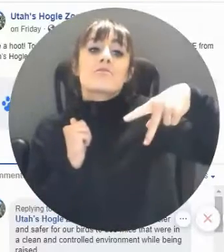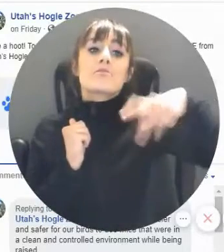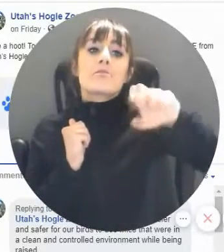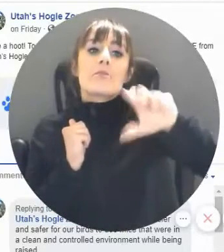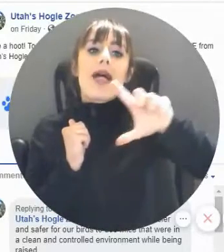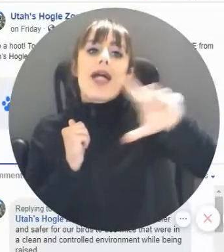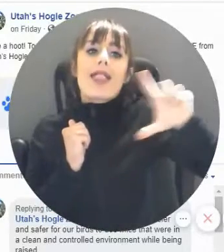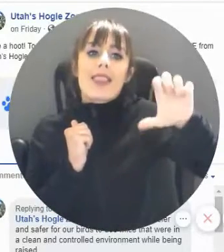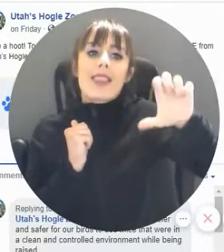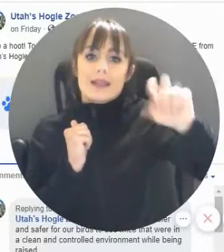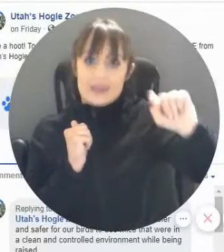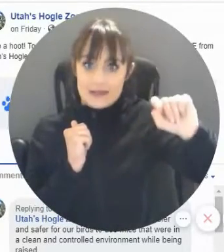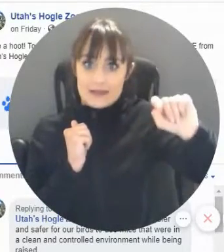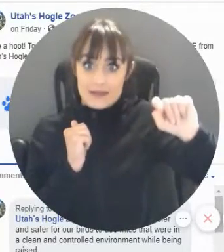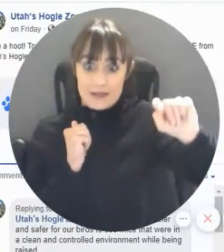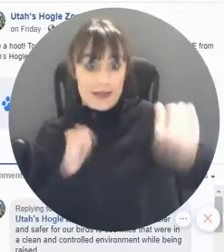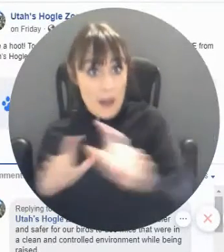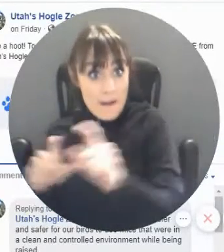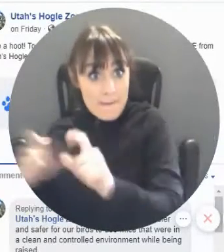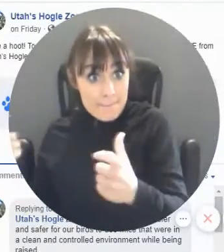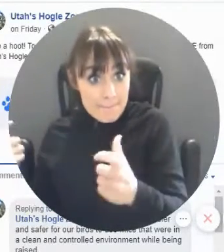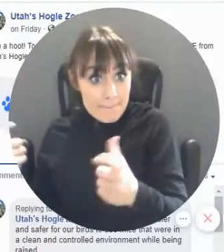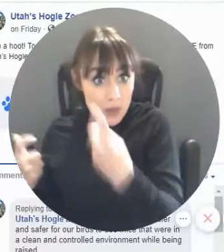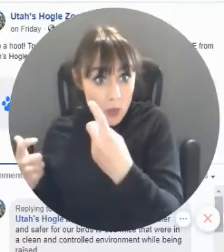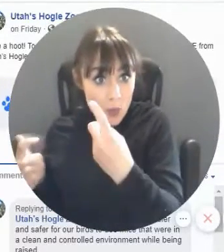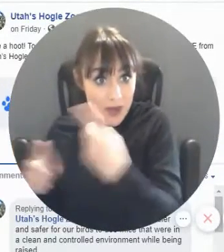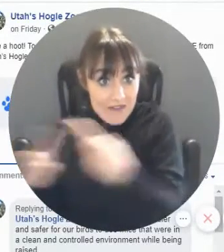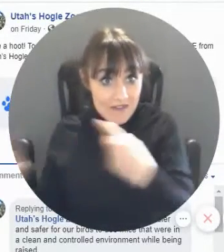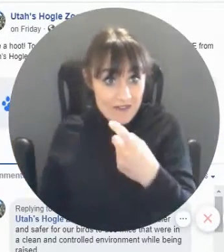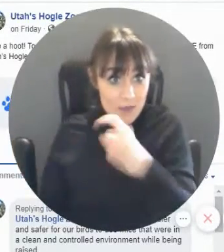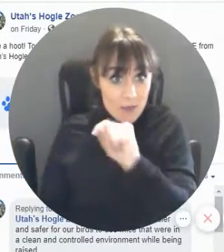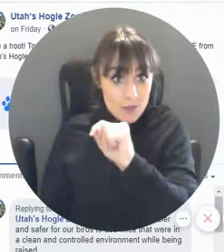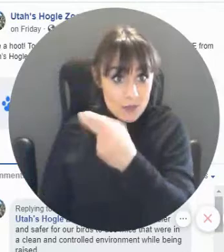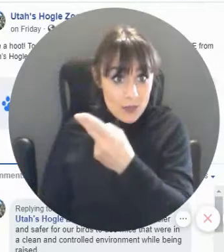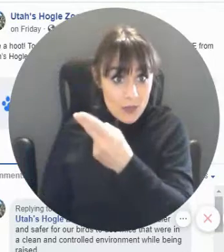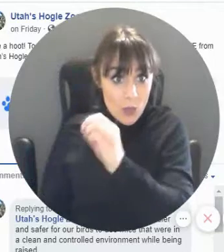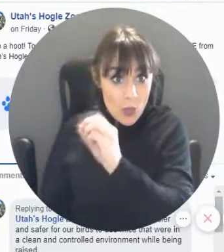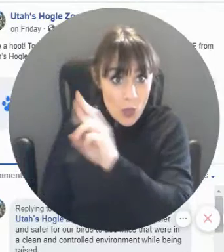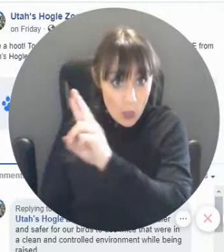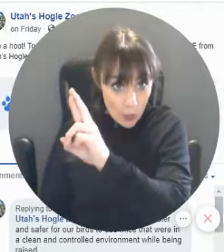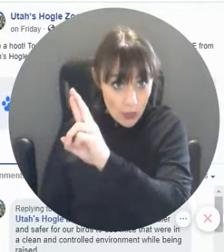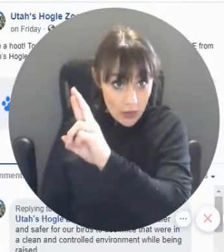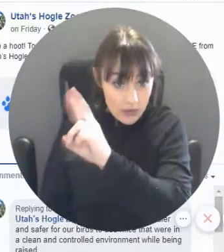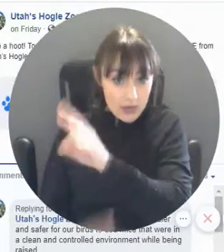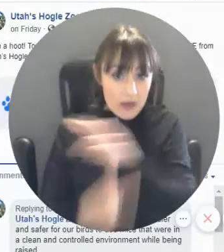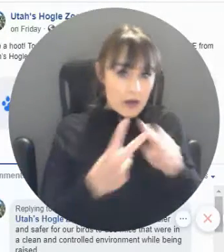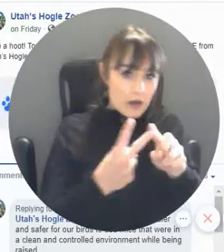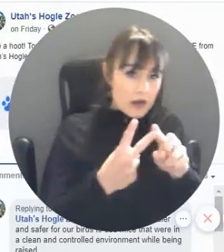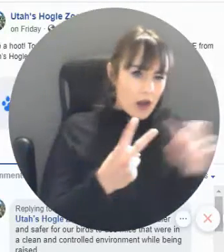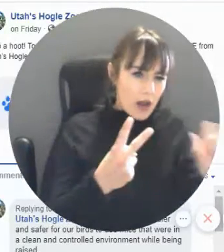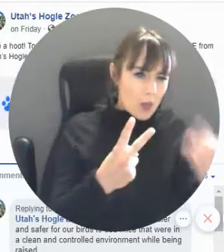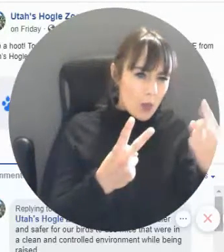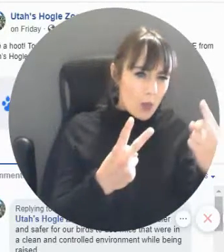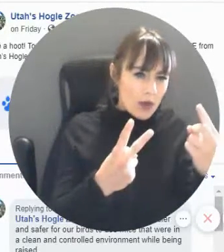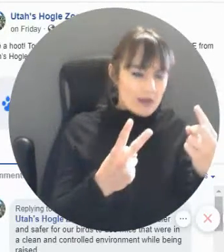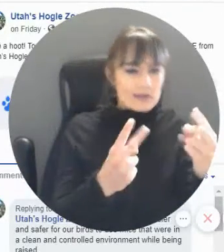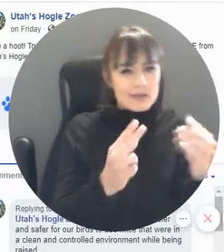That is from Thor, the great horned owl. And then this little guy is actually from another small species of owl, the burrowing owl.